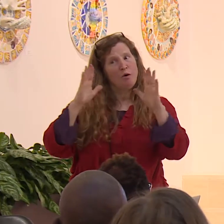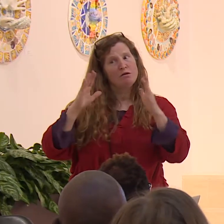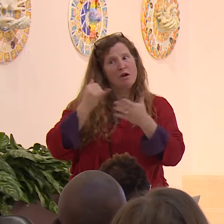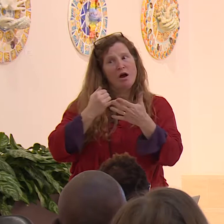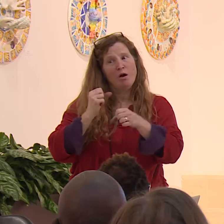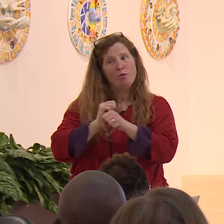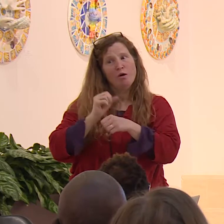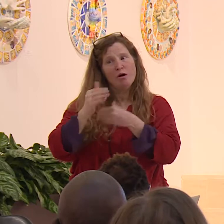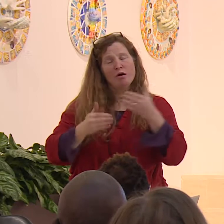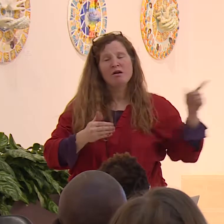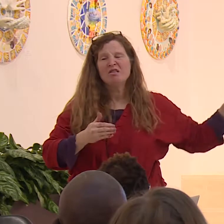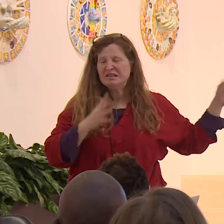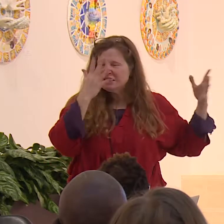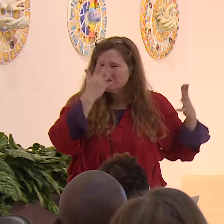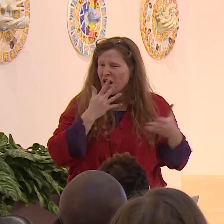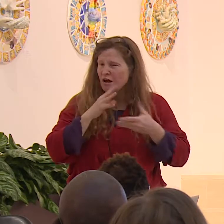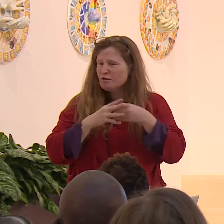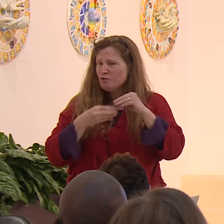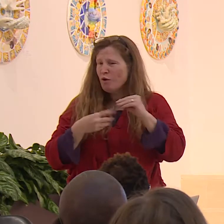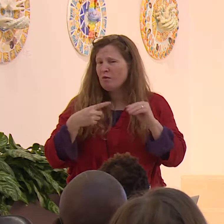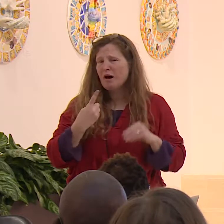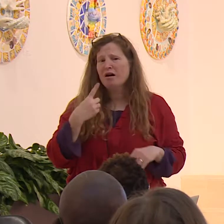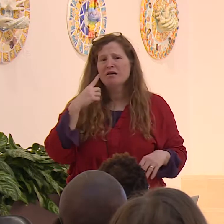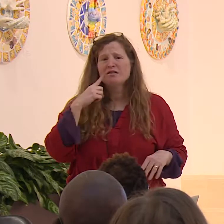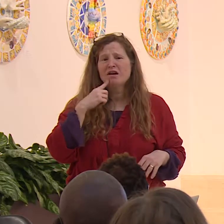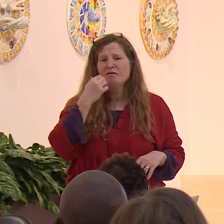of her work focusing on history.